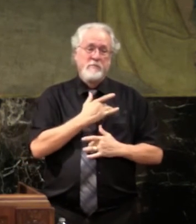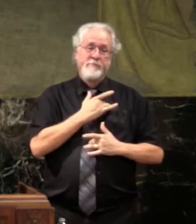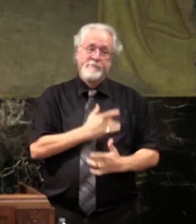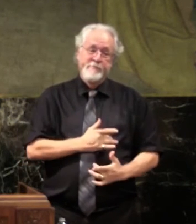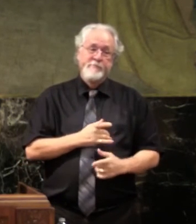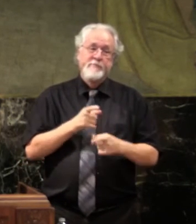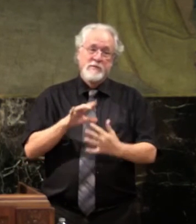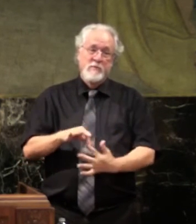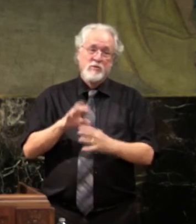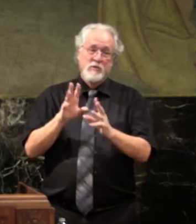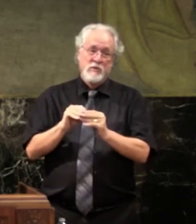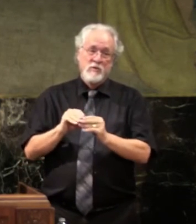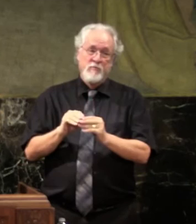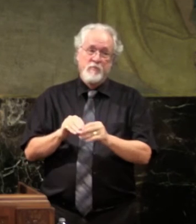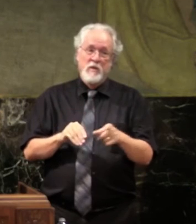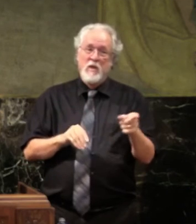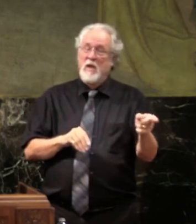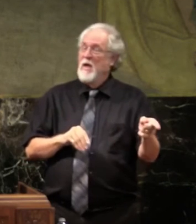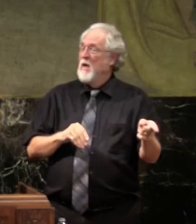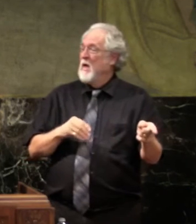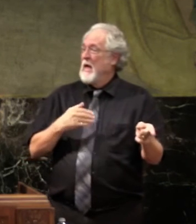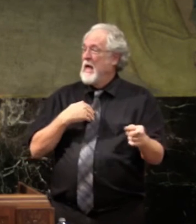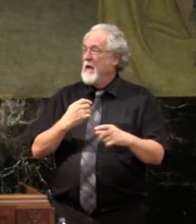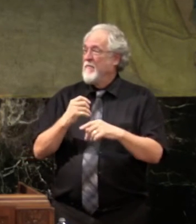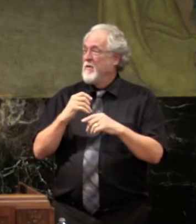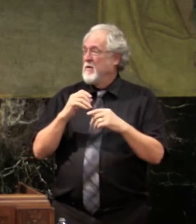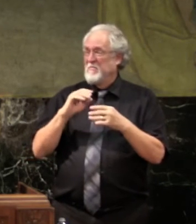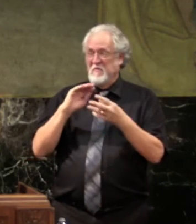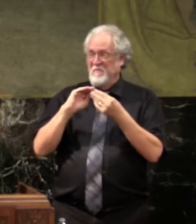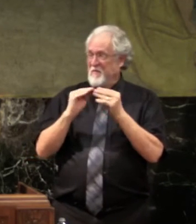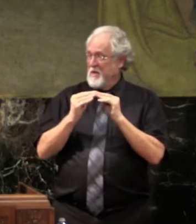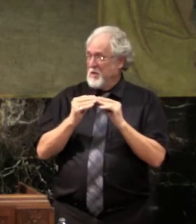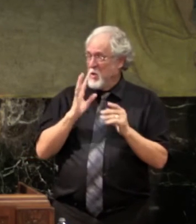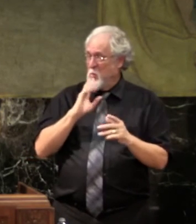session